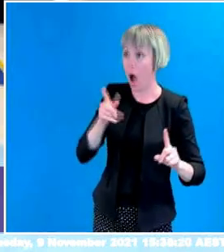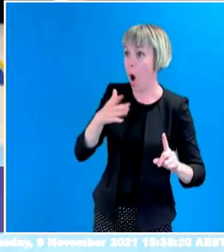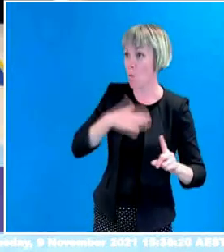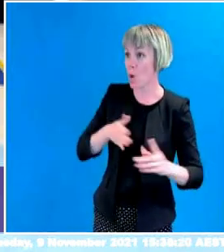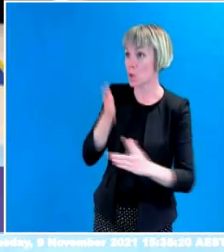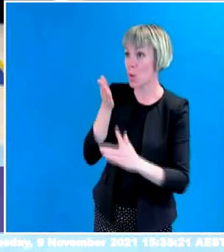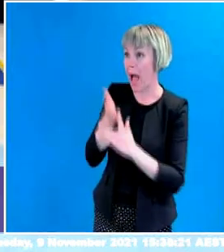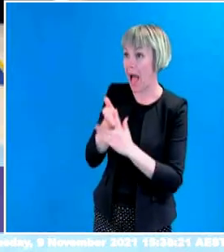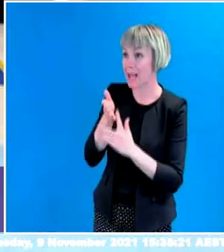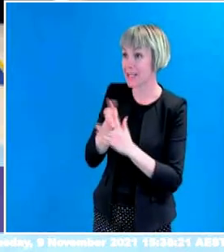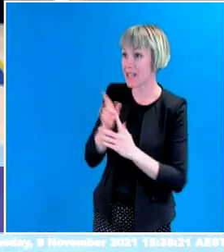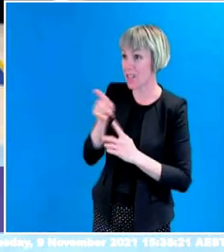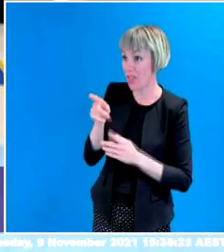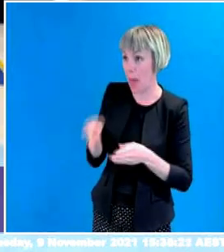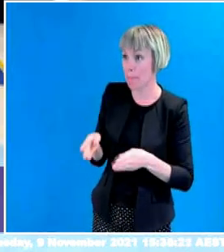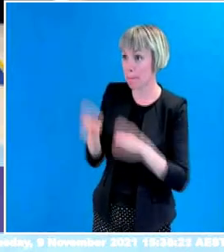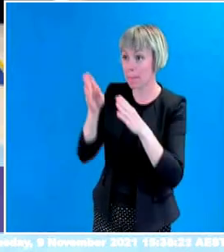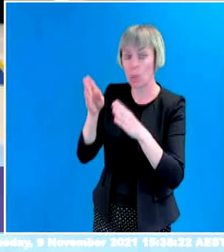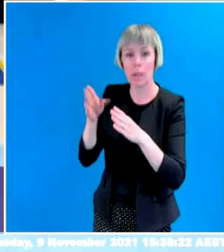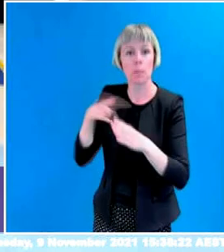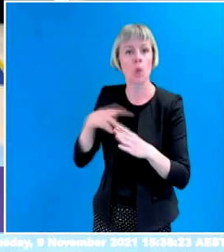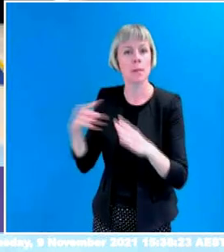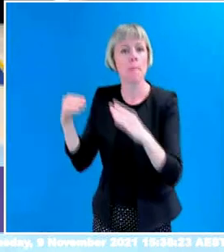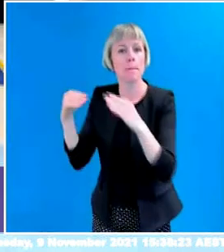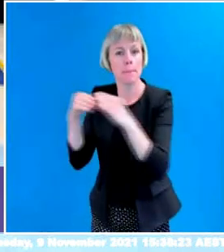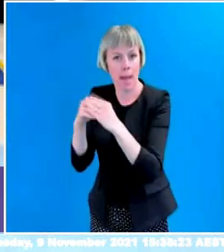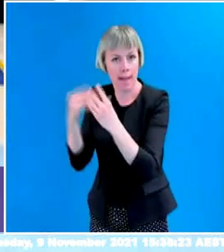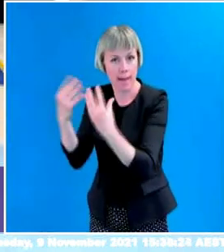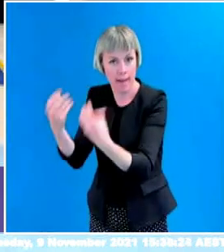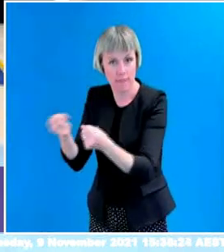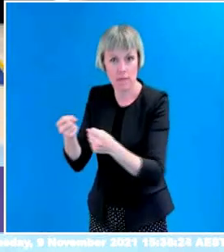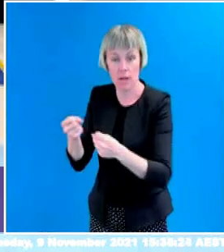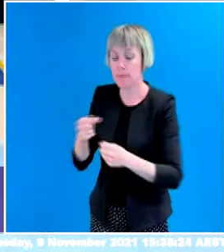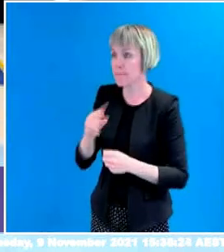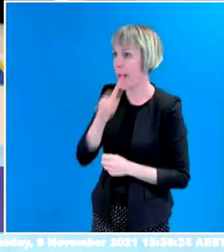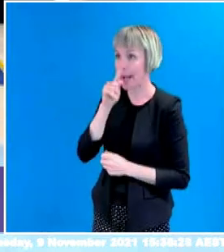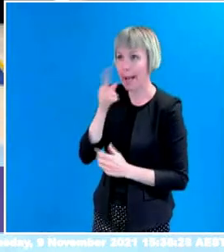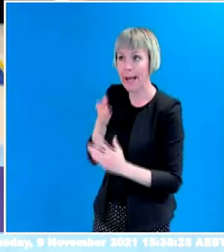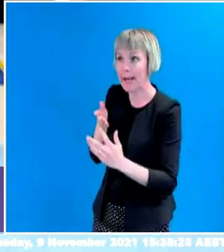an easy example, and I can't access that service because I can't get into the